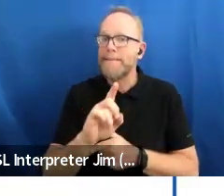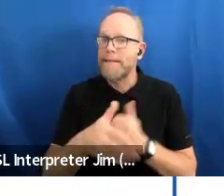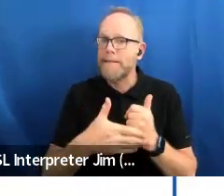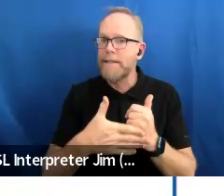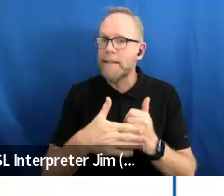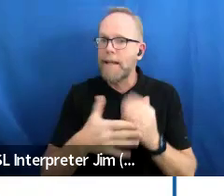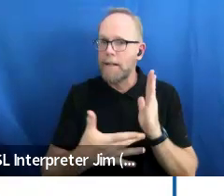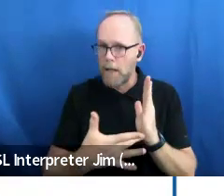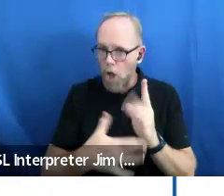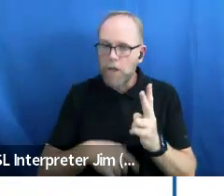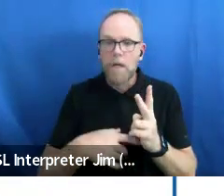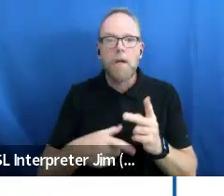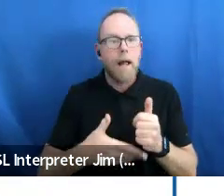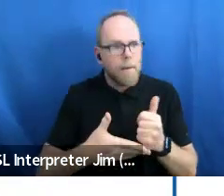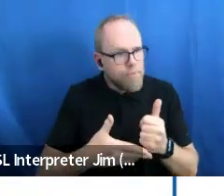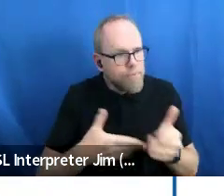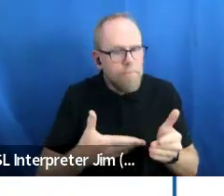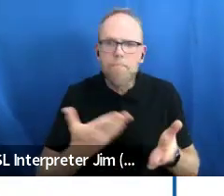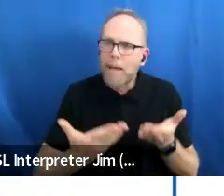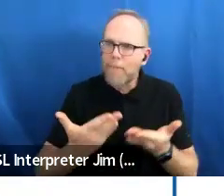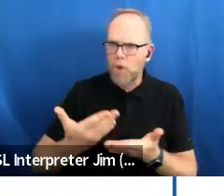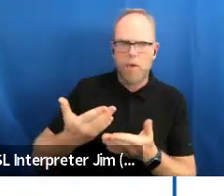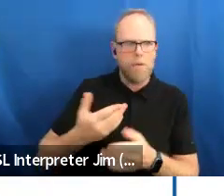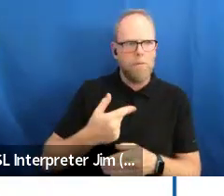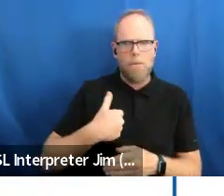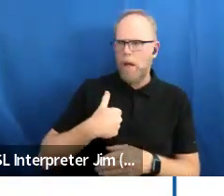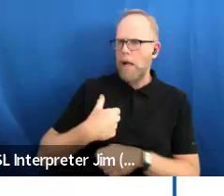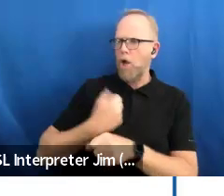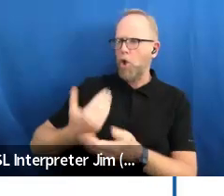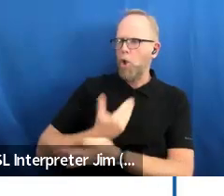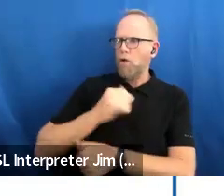somebody is relatively new on the job. So remember that that's an opportunity.